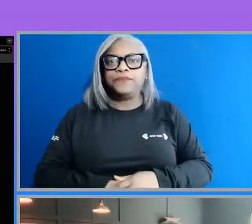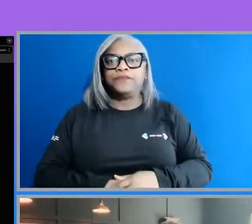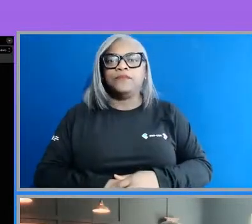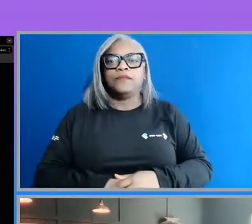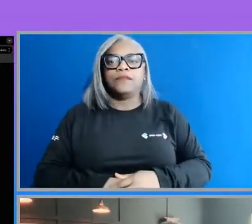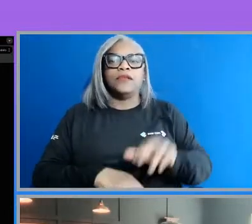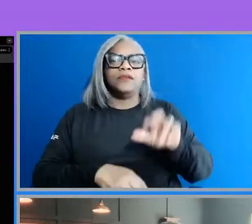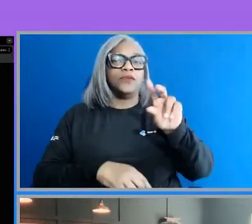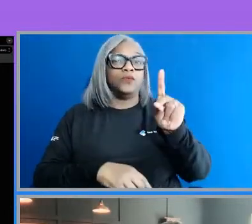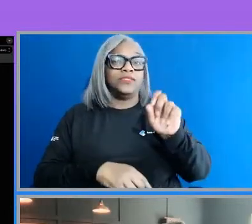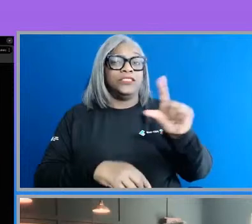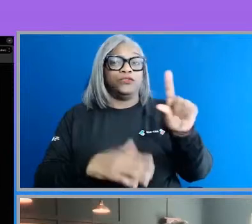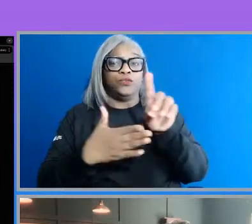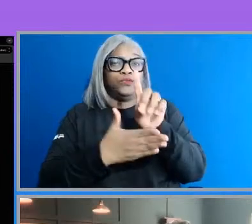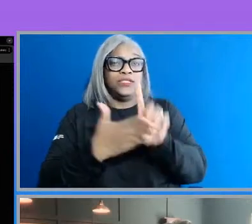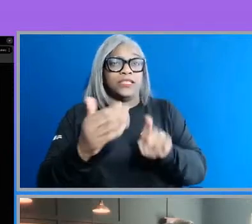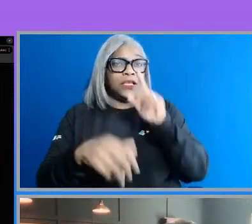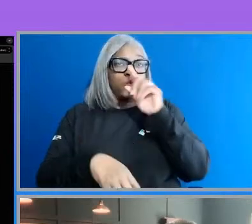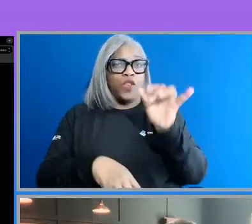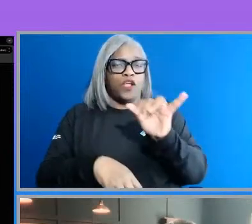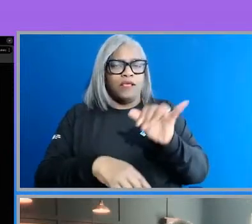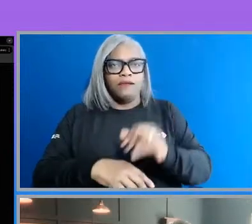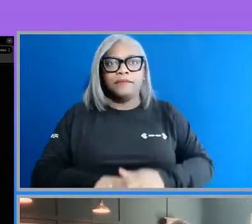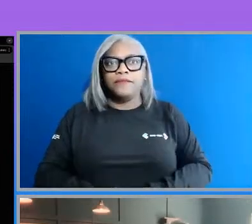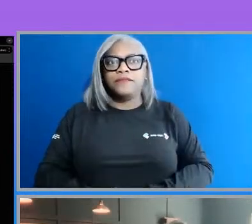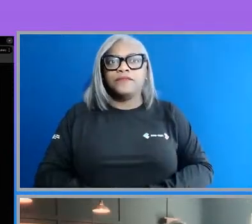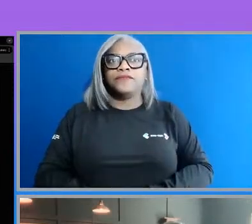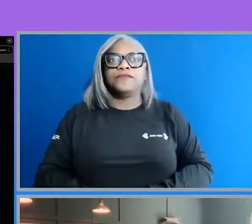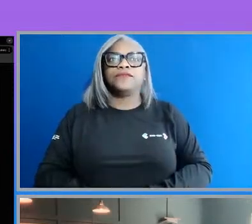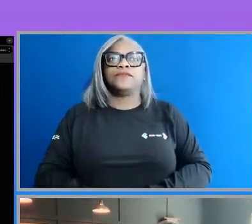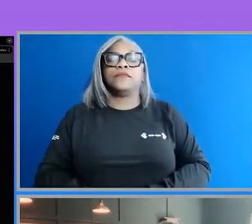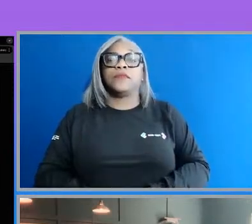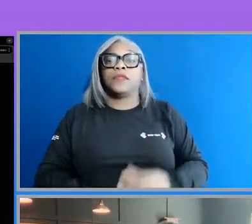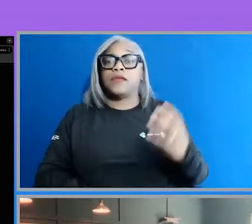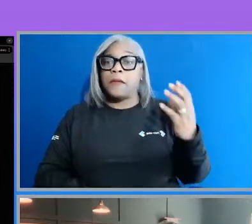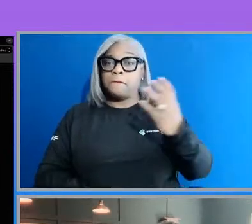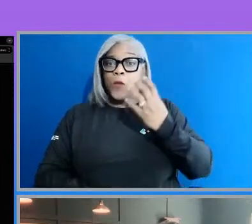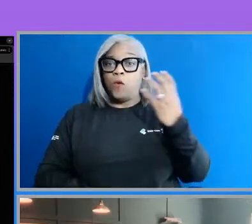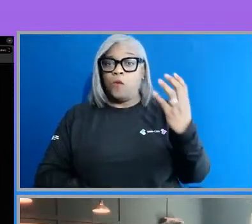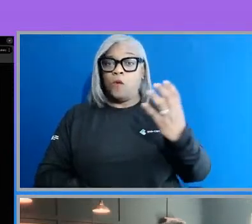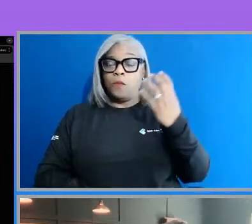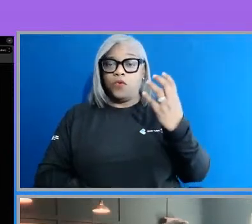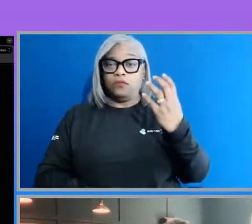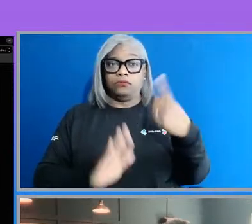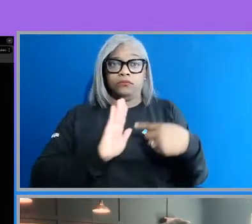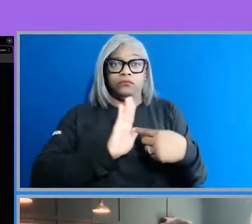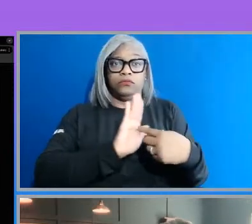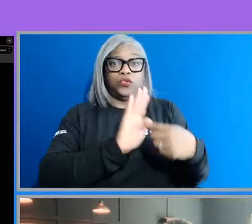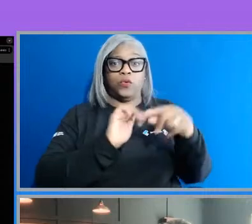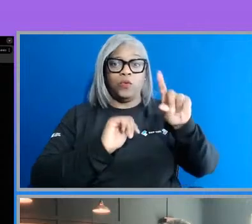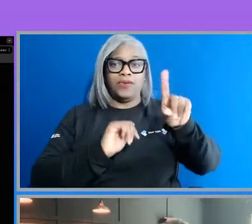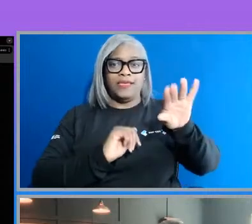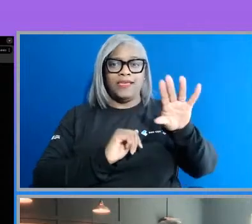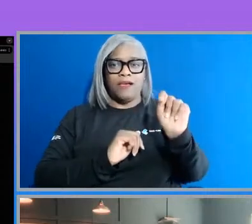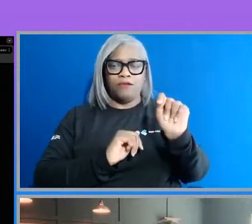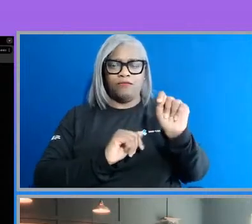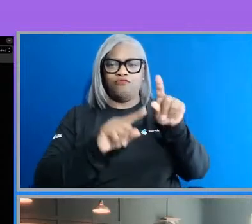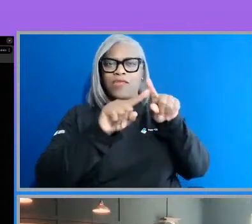digital design space. Here I have a mobile layout with the title example of relying on color to convey meaning. There